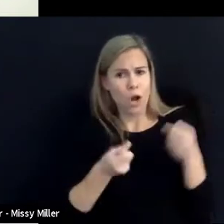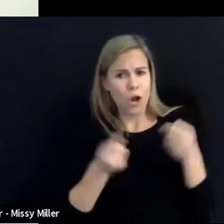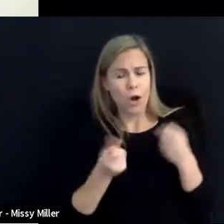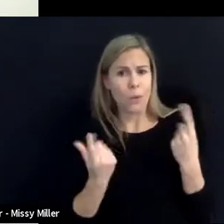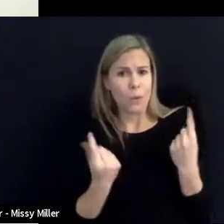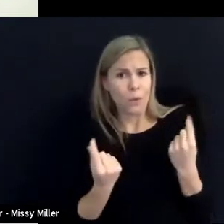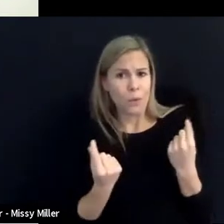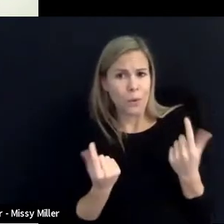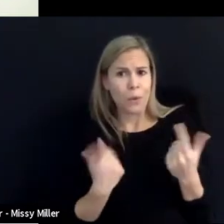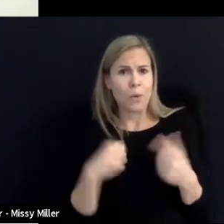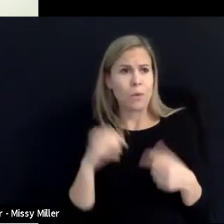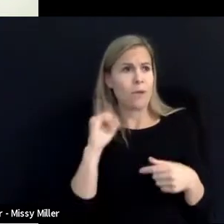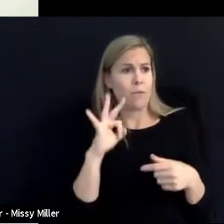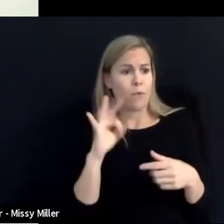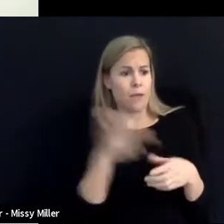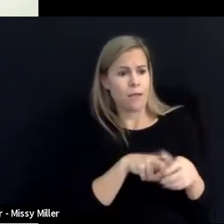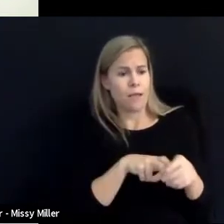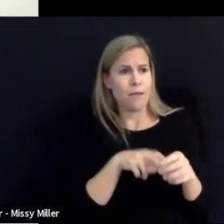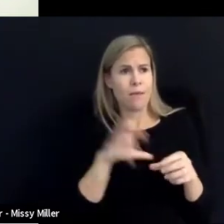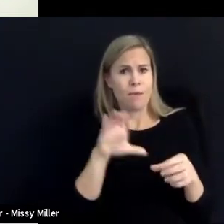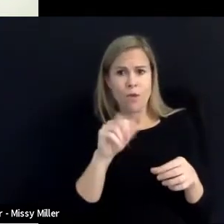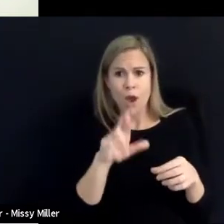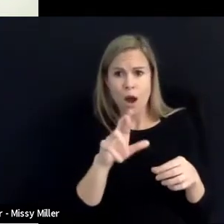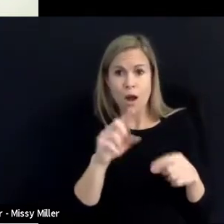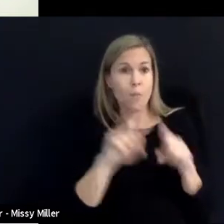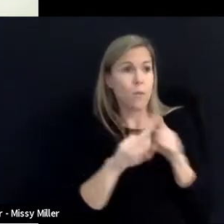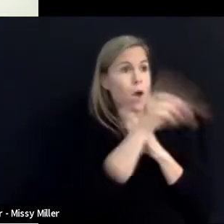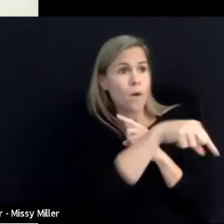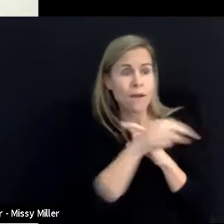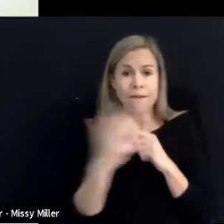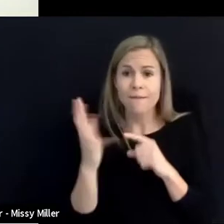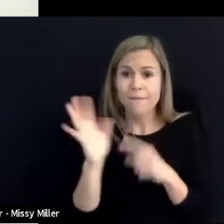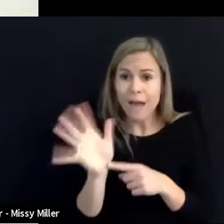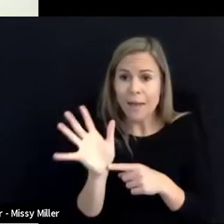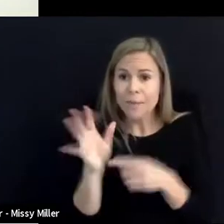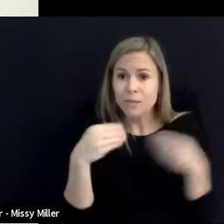we're going five minutes to the store. Are we going 10 hours to grandma's house, what's happening?